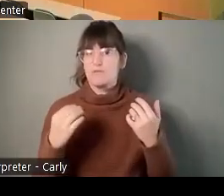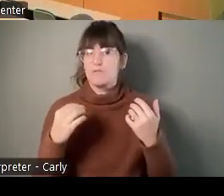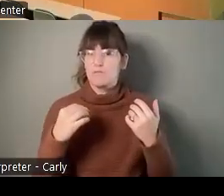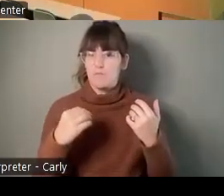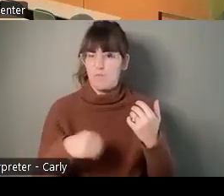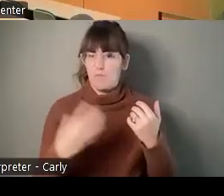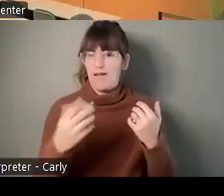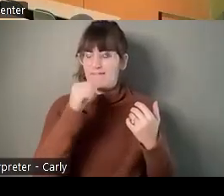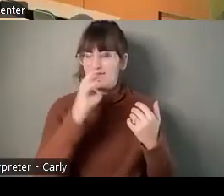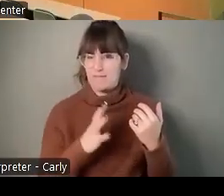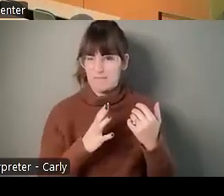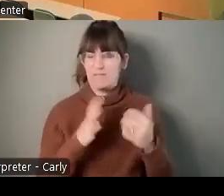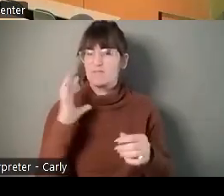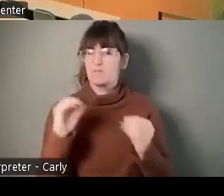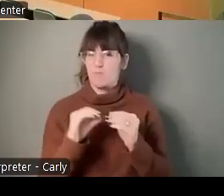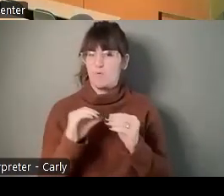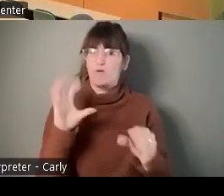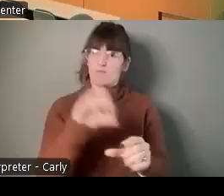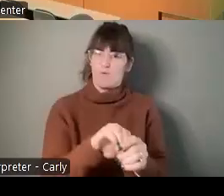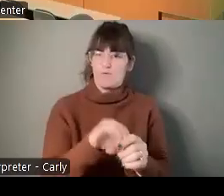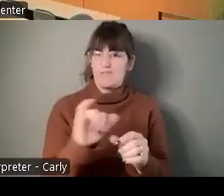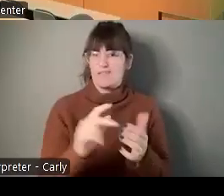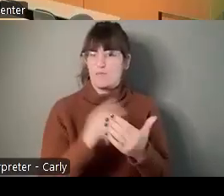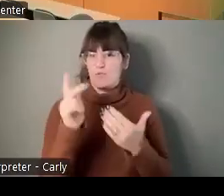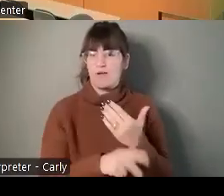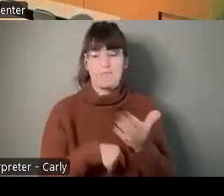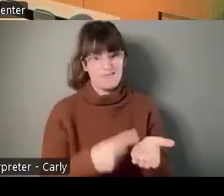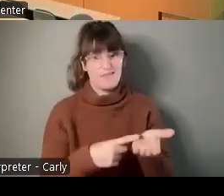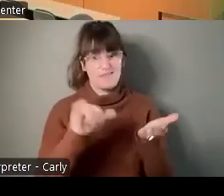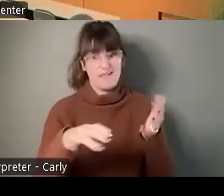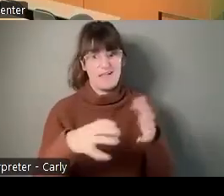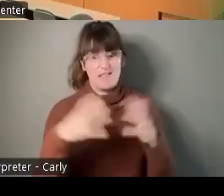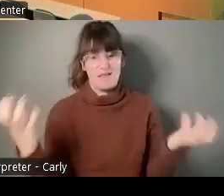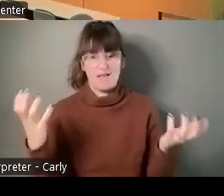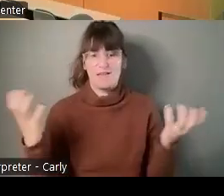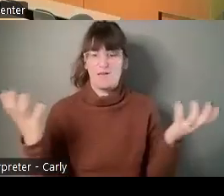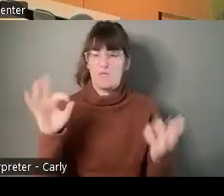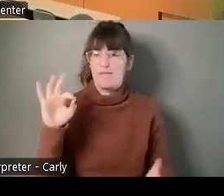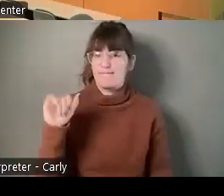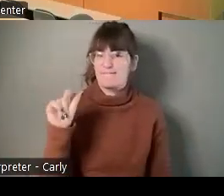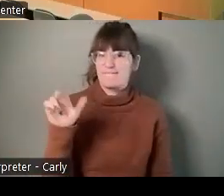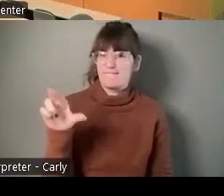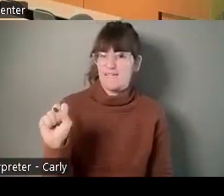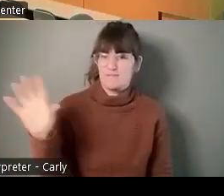um enrolled in this program and we talk about that a lot um and what factors kind of play into that